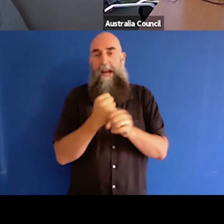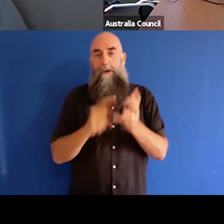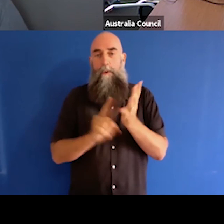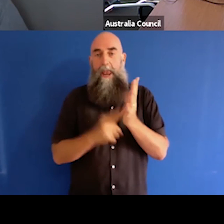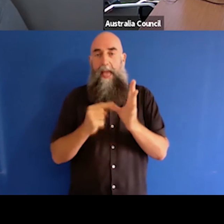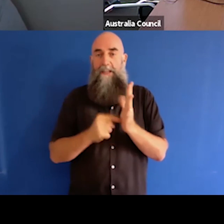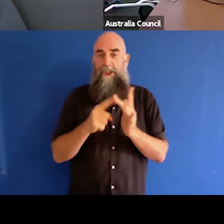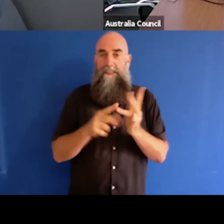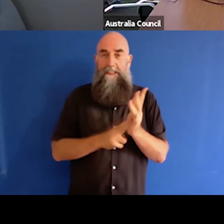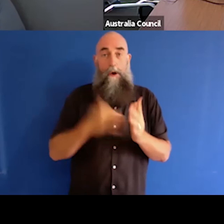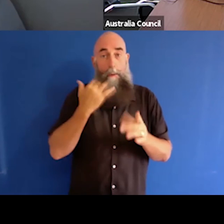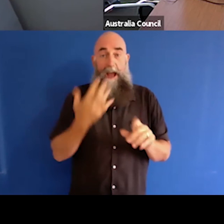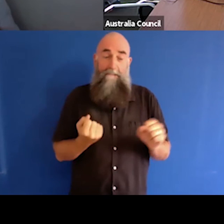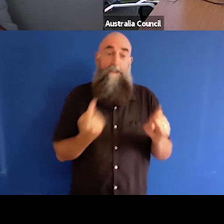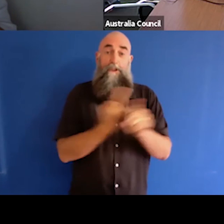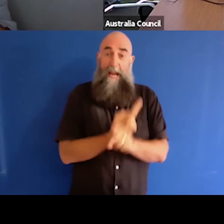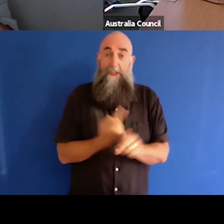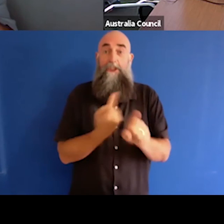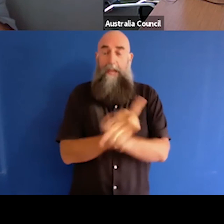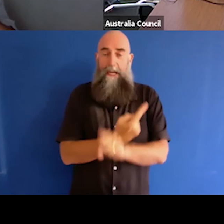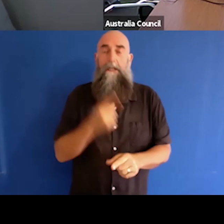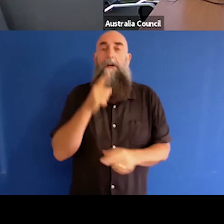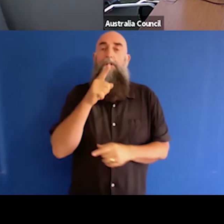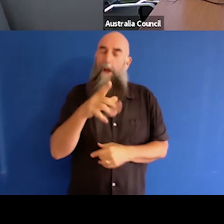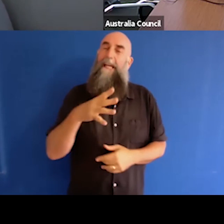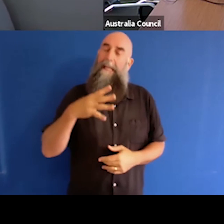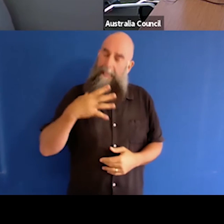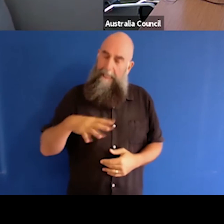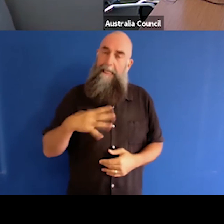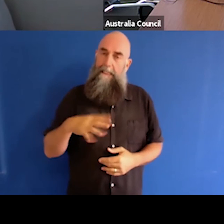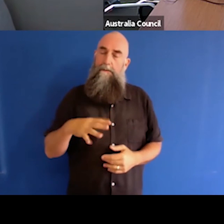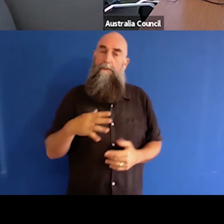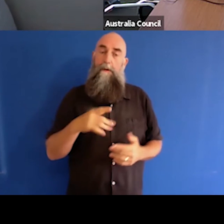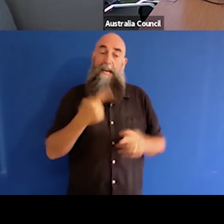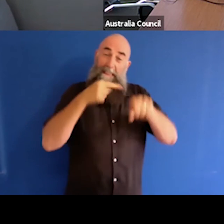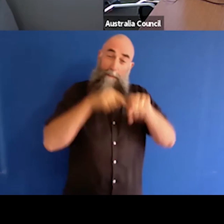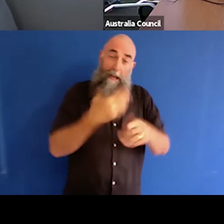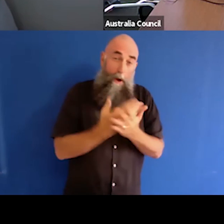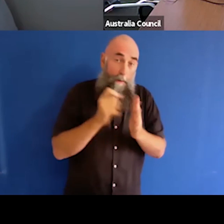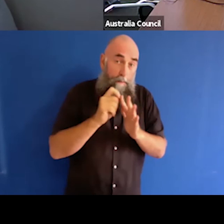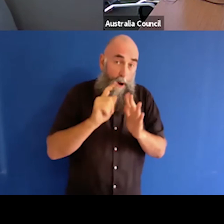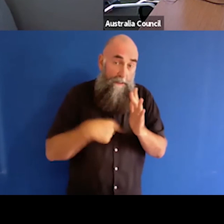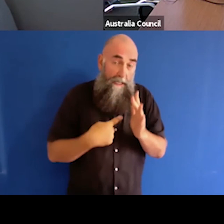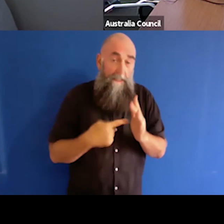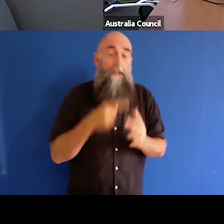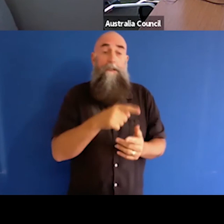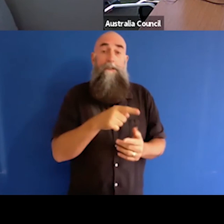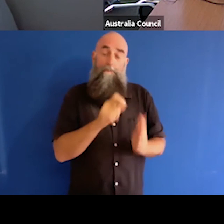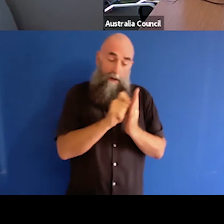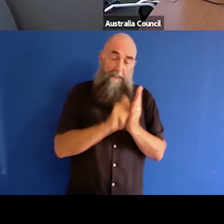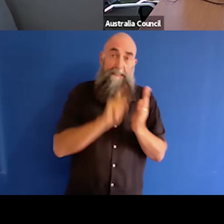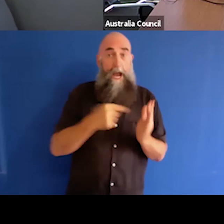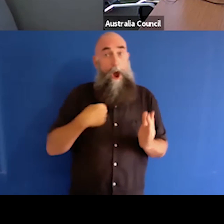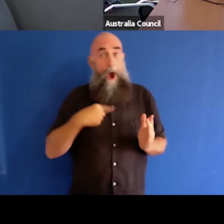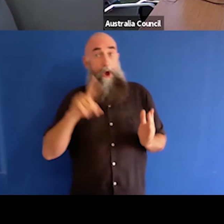have in "about the project", you would put in, "This is what I'm doing and we are adhering to